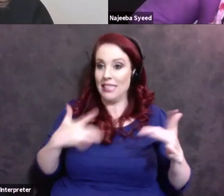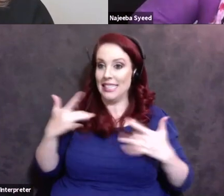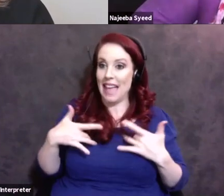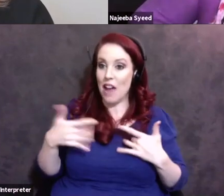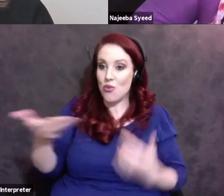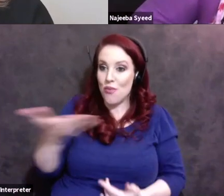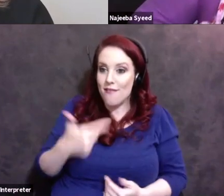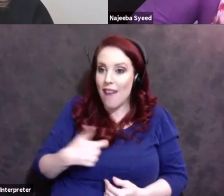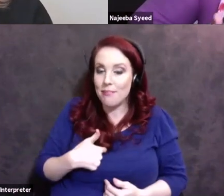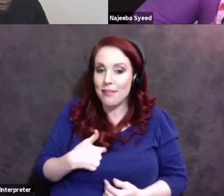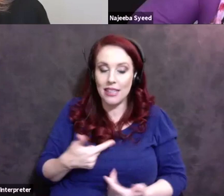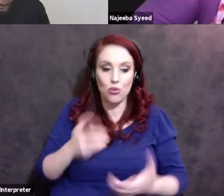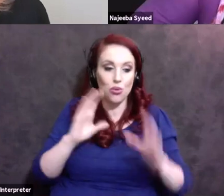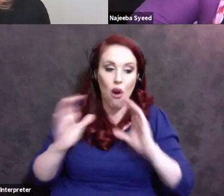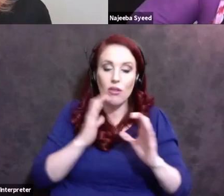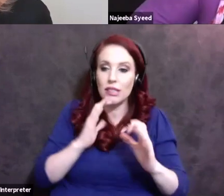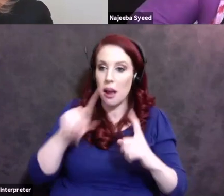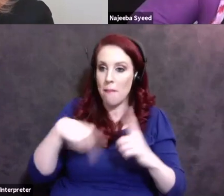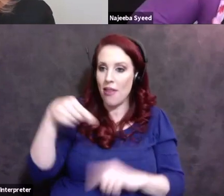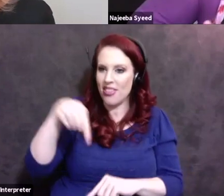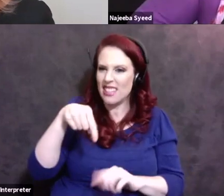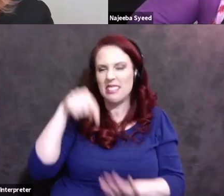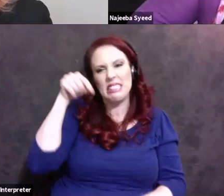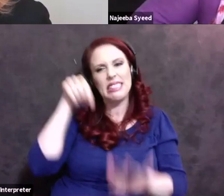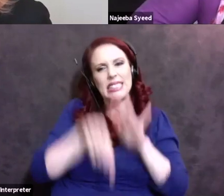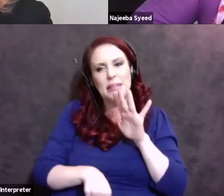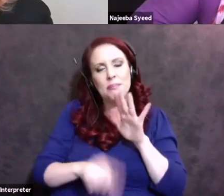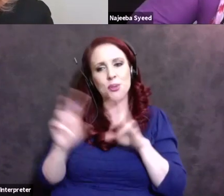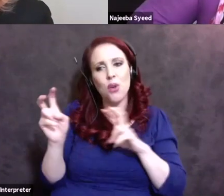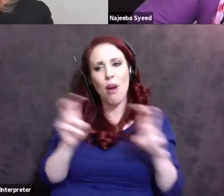having a conversation about its depth because sometimes I think like you said people come